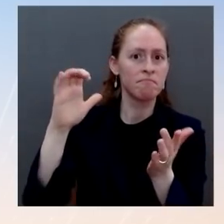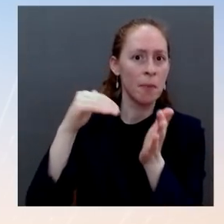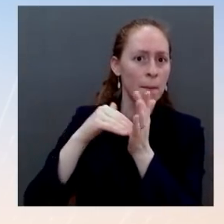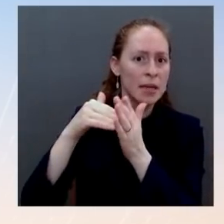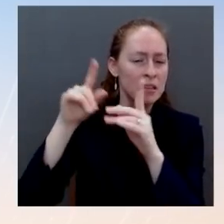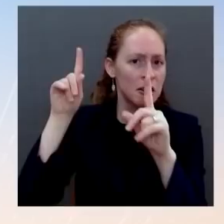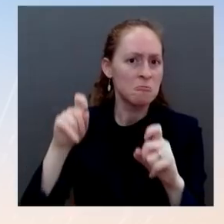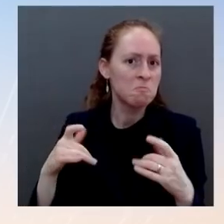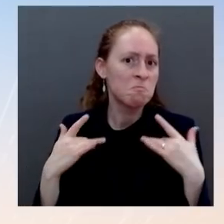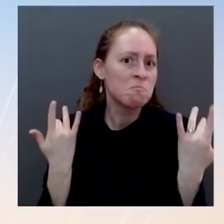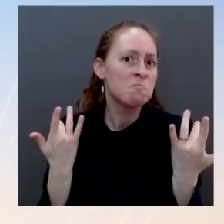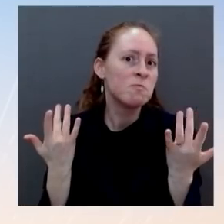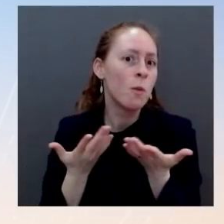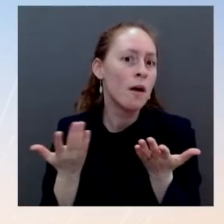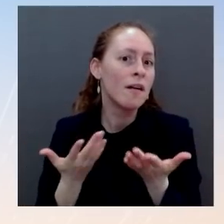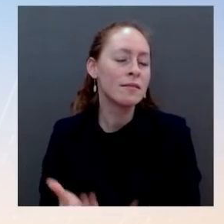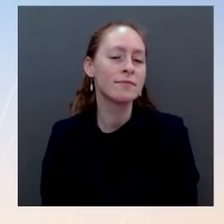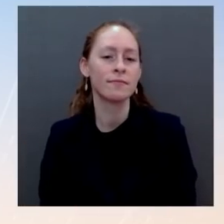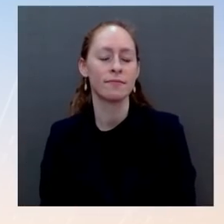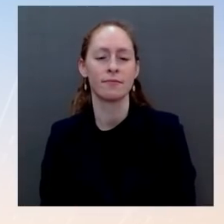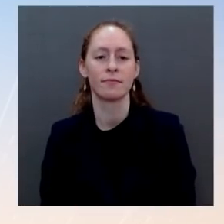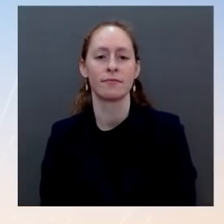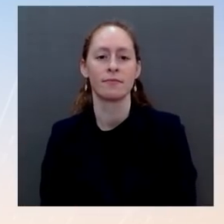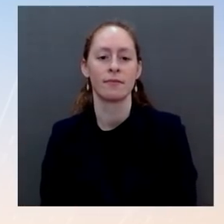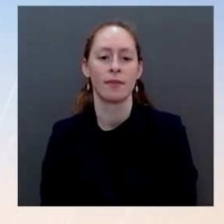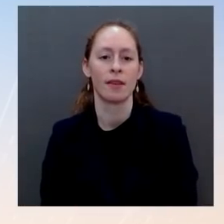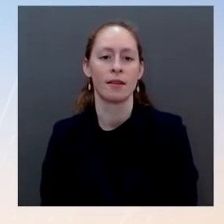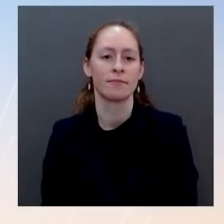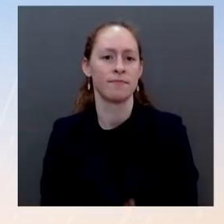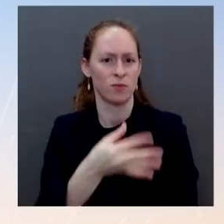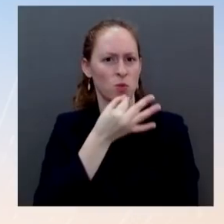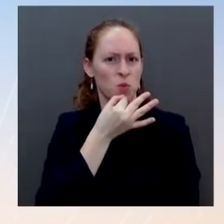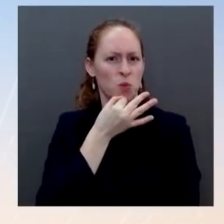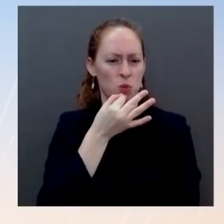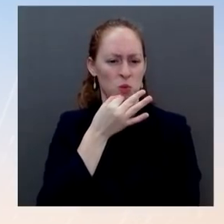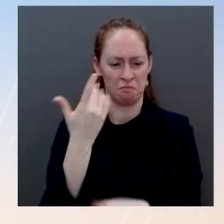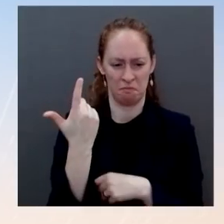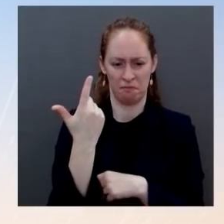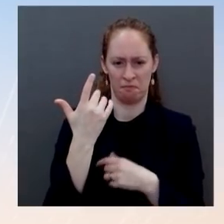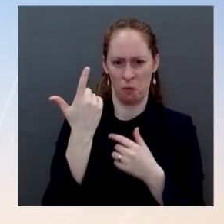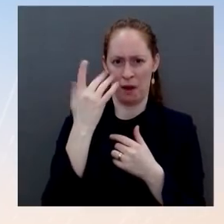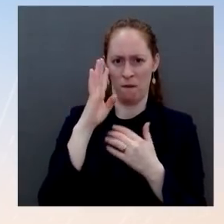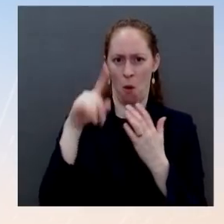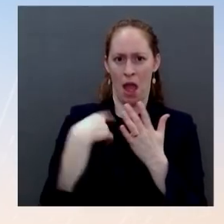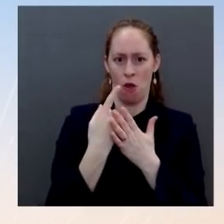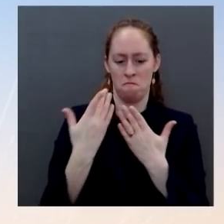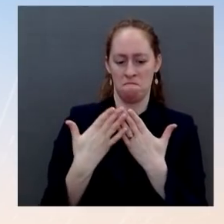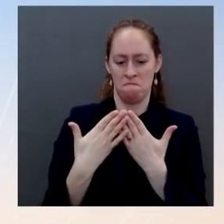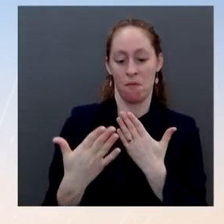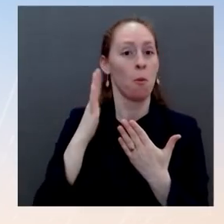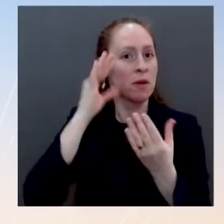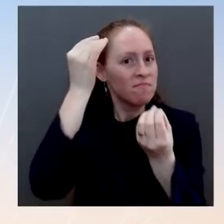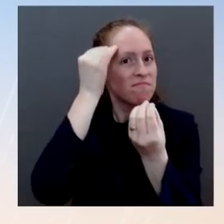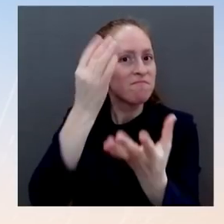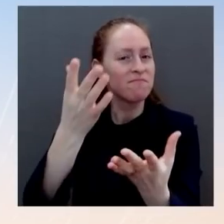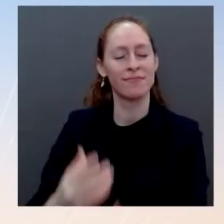are more details to report, we will let you all know. That's what we're working on right now. The Press: Do you remain confident that, you know, if you don't even have the contract signed yet,